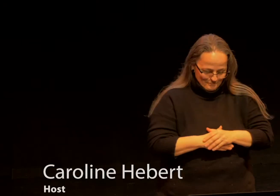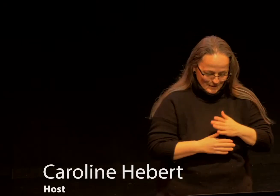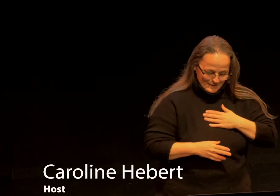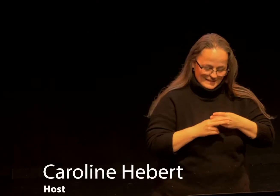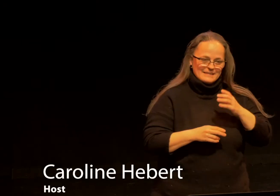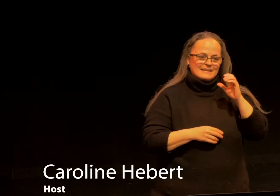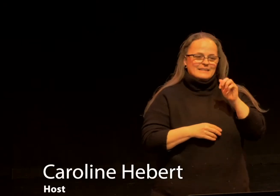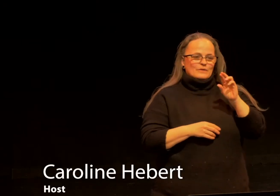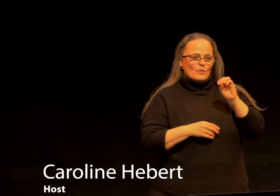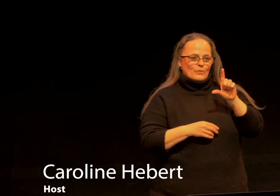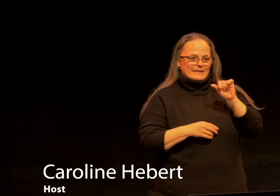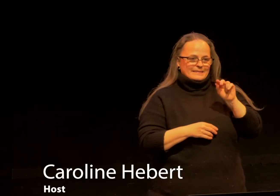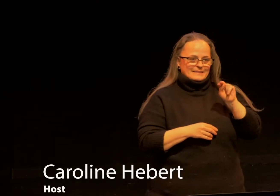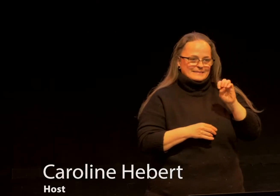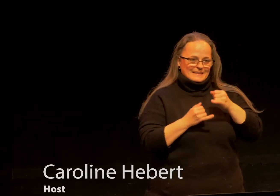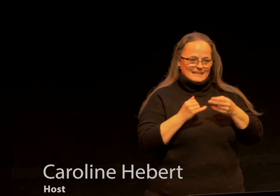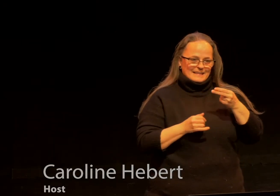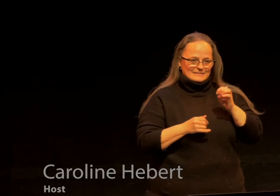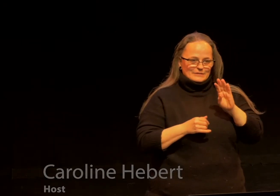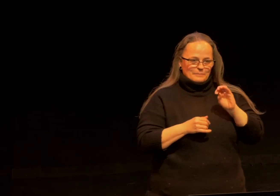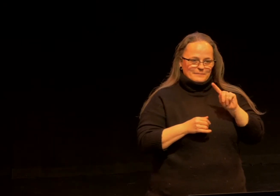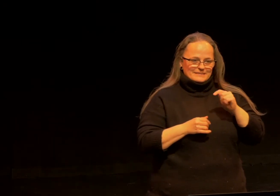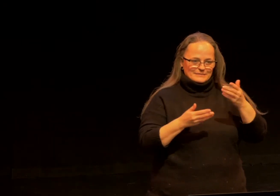Hello everyone my name is Caroline Hebert.